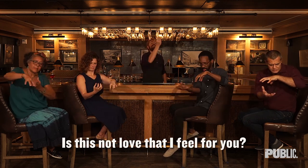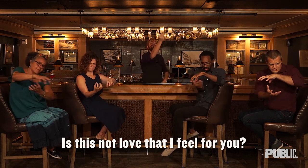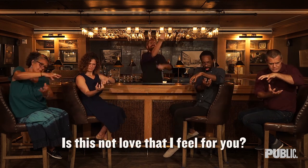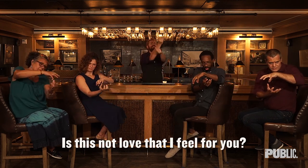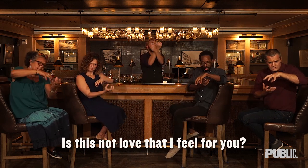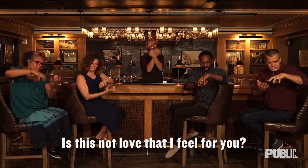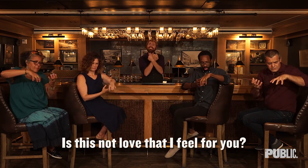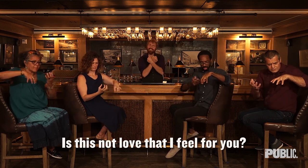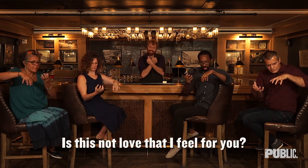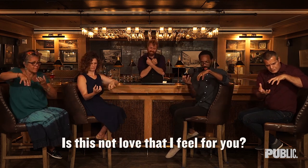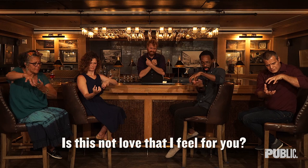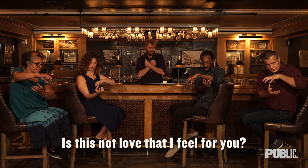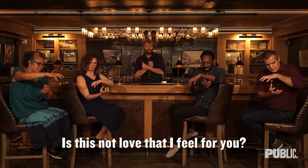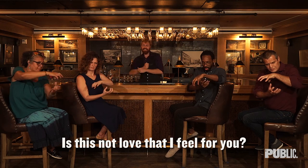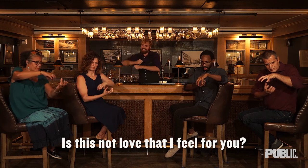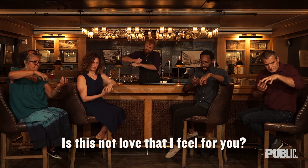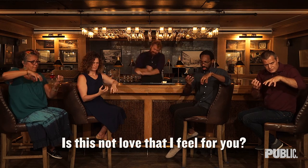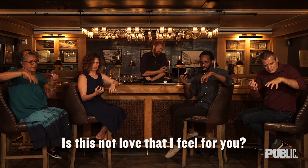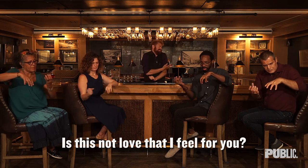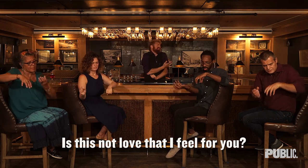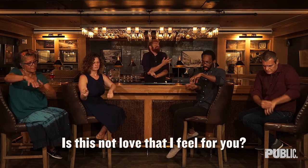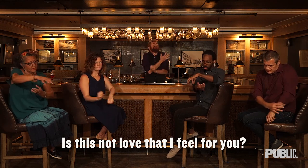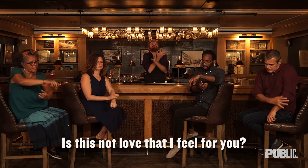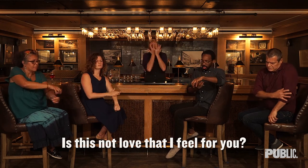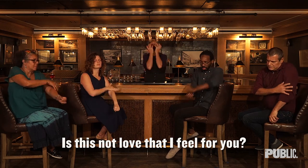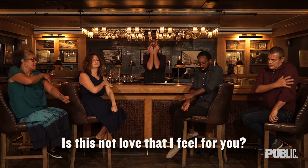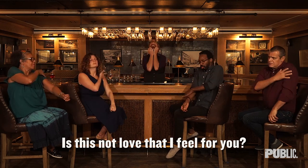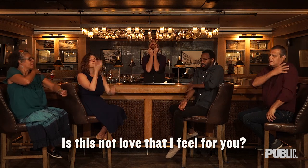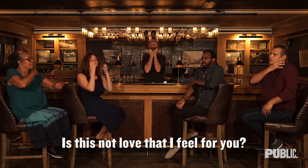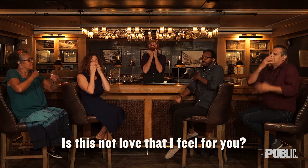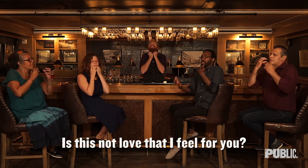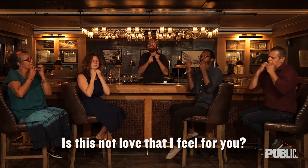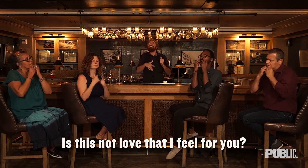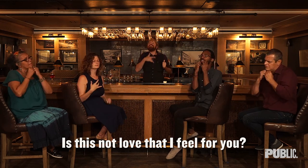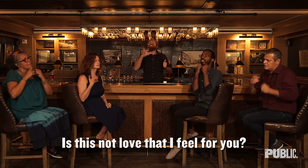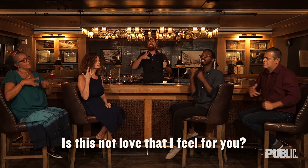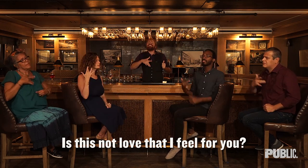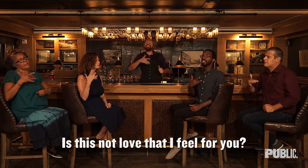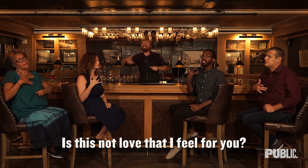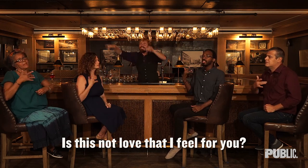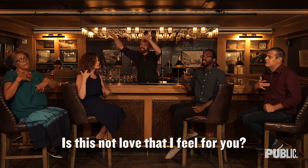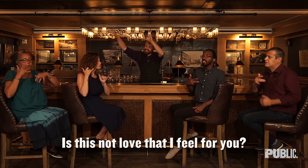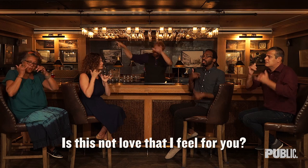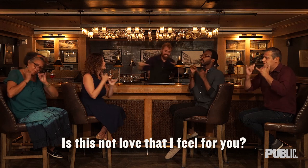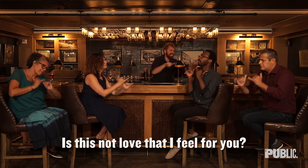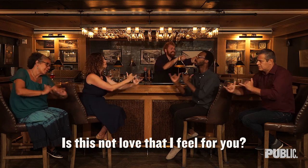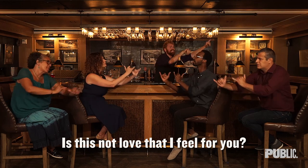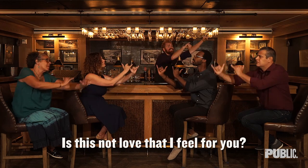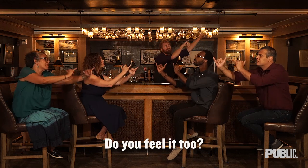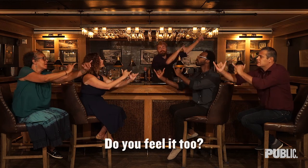Is this not love that I feel for you?